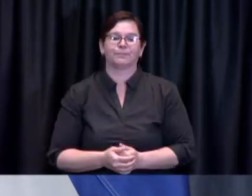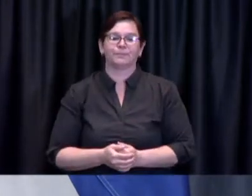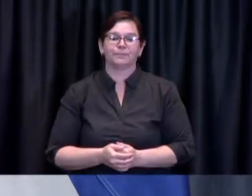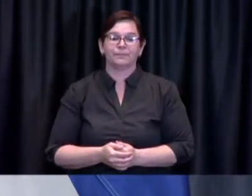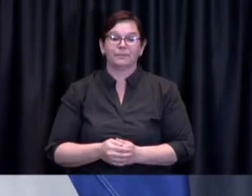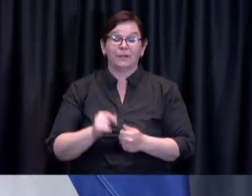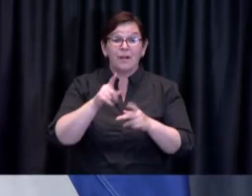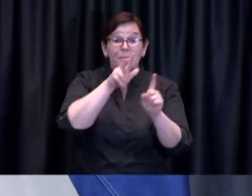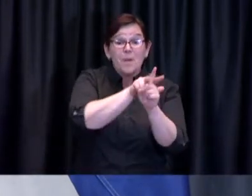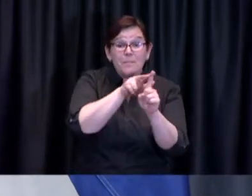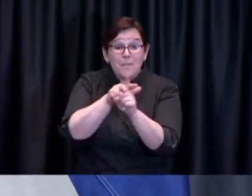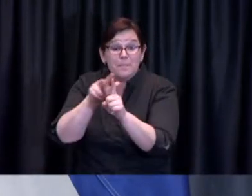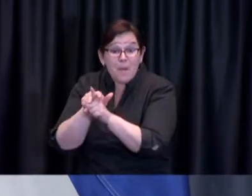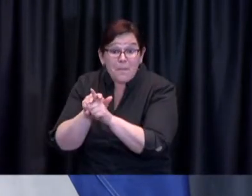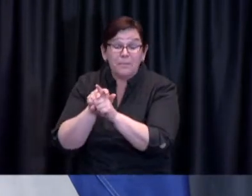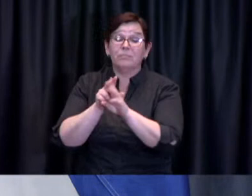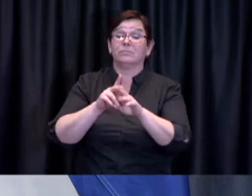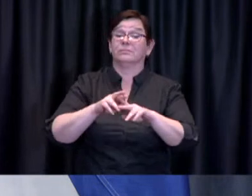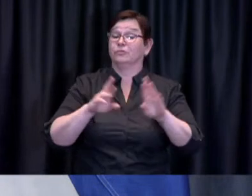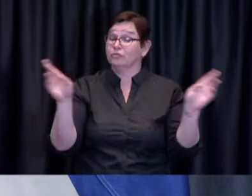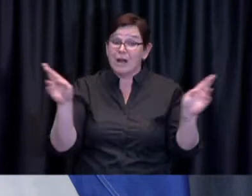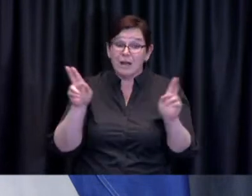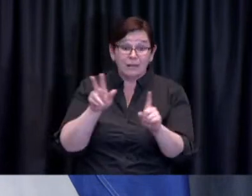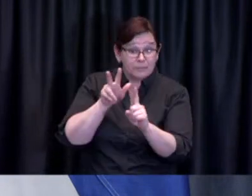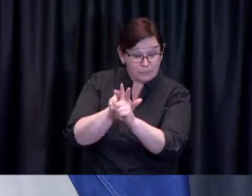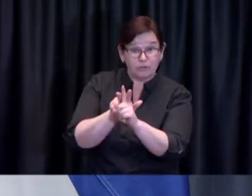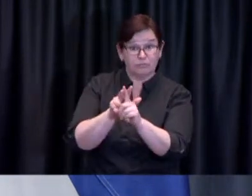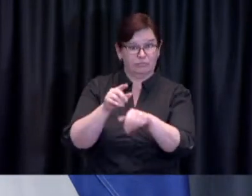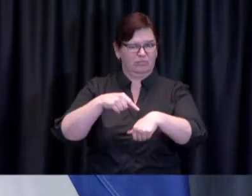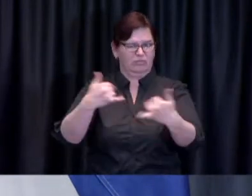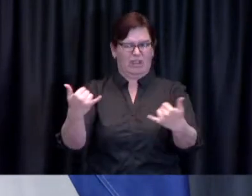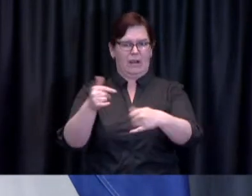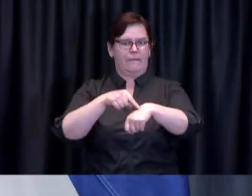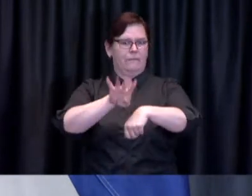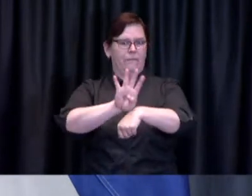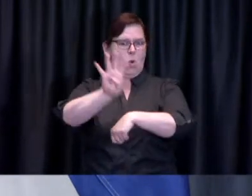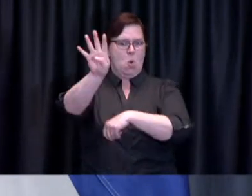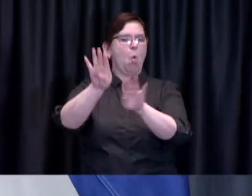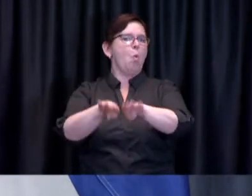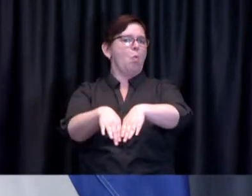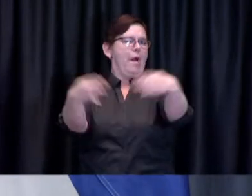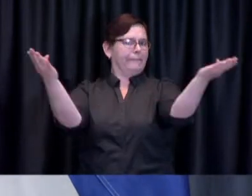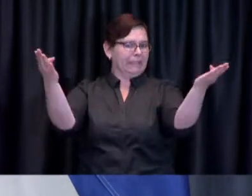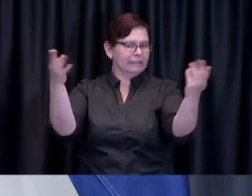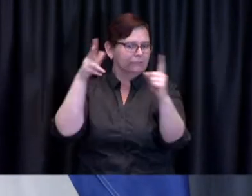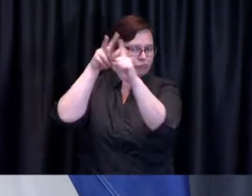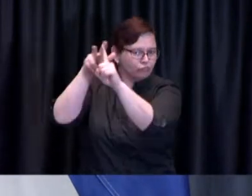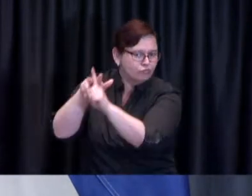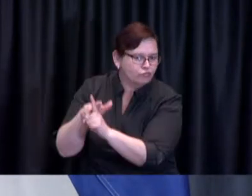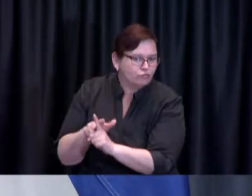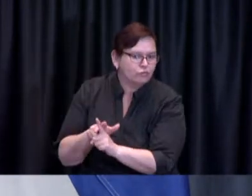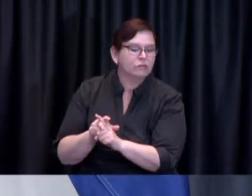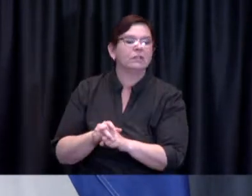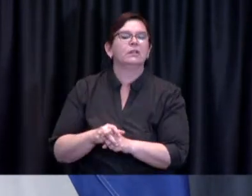at four o'clock this afternoon and so i encourage people to go to Toronto.ca/covid19 to book their